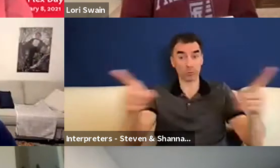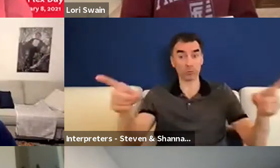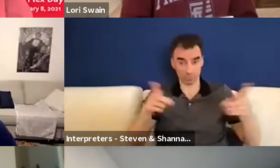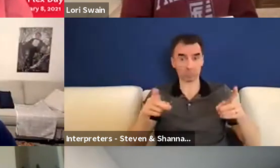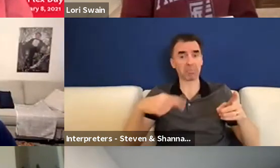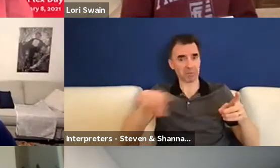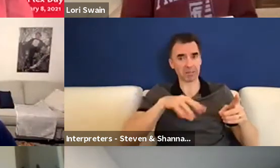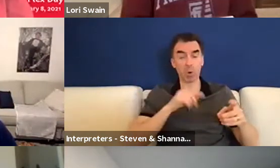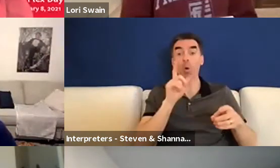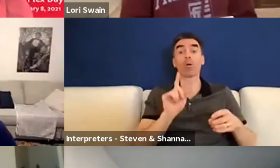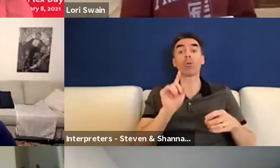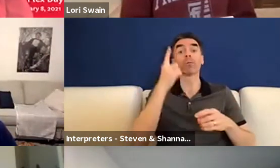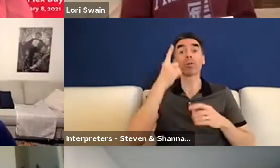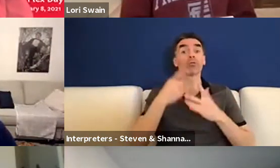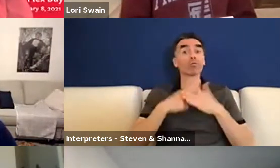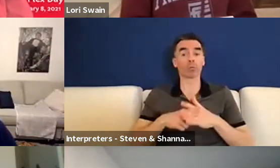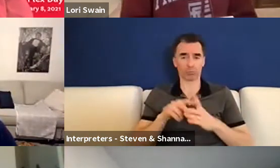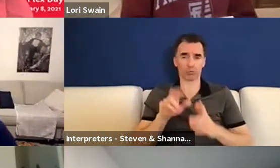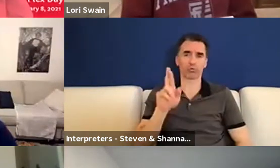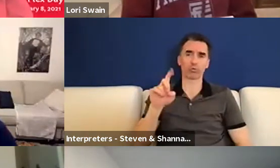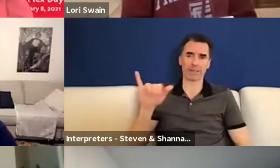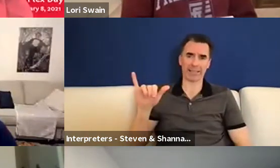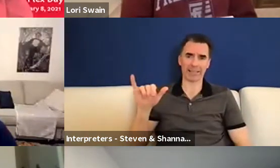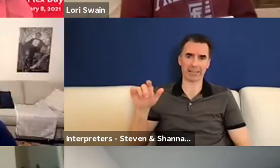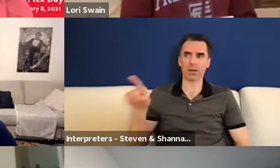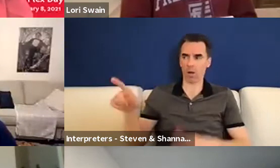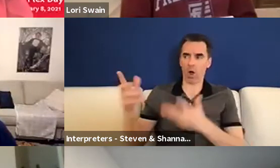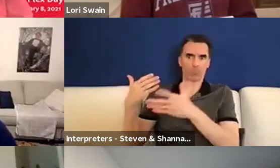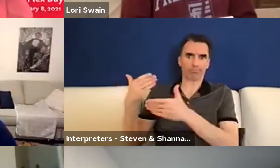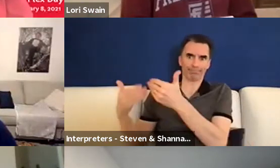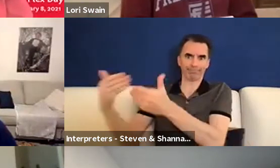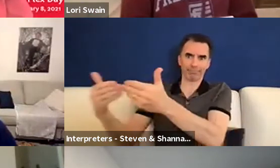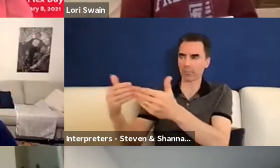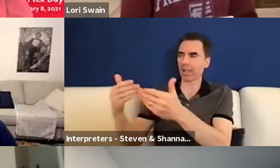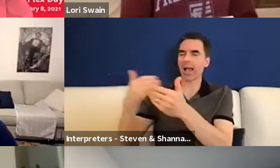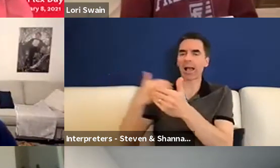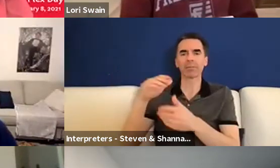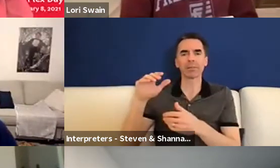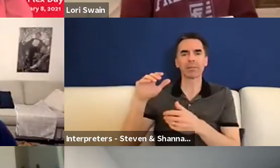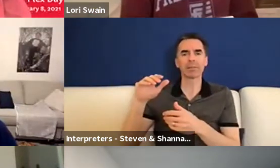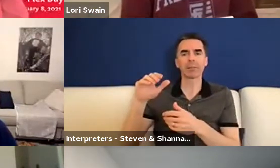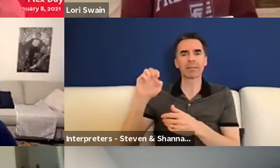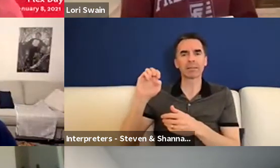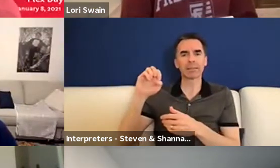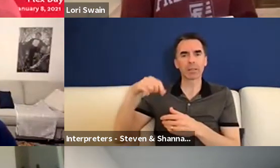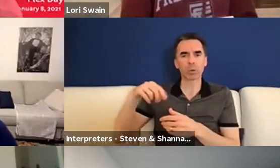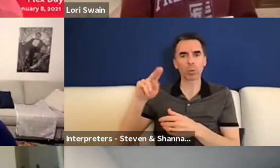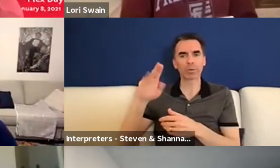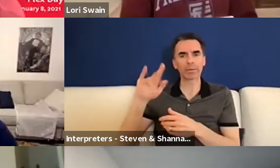first. So they're farther ahead than we are with organizing their sequencing maps and their teams and some of their their been